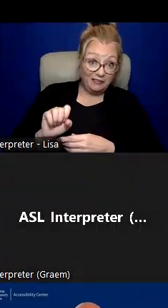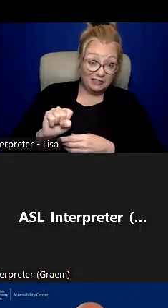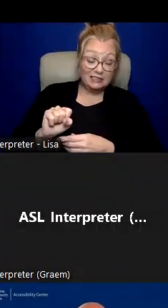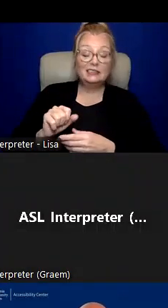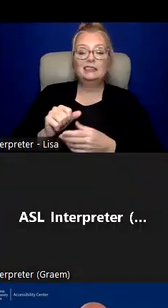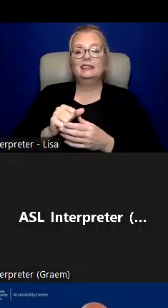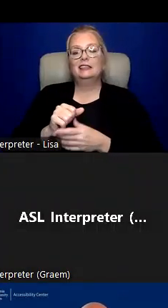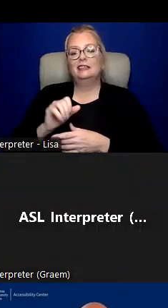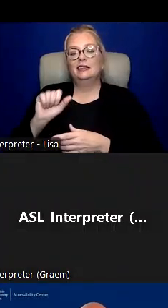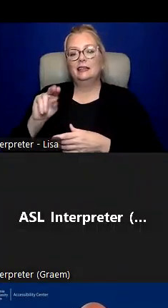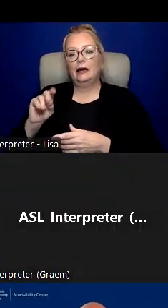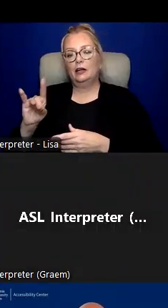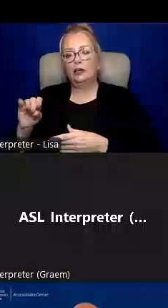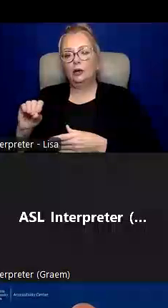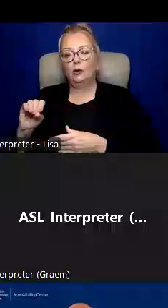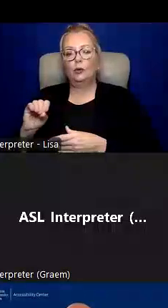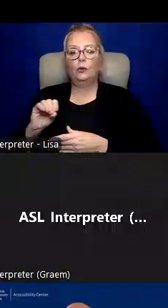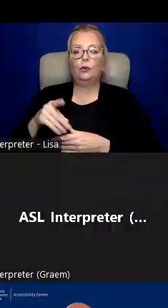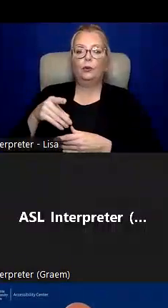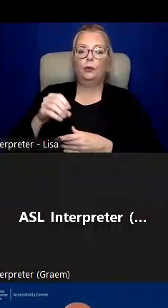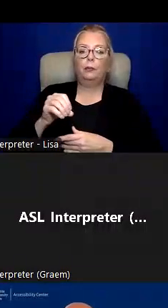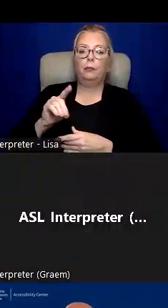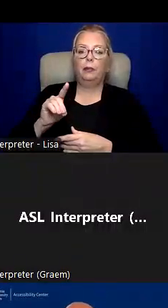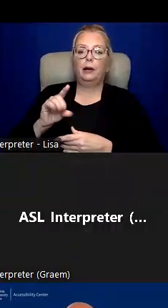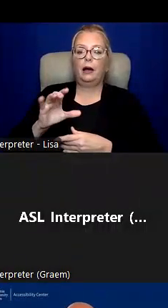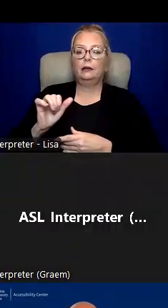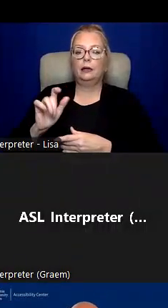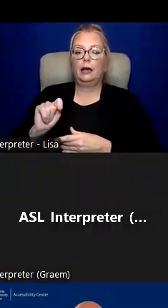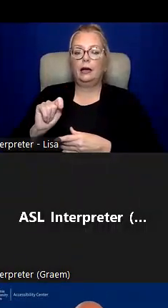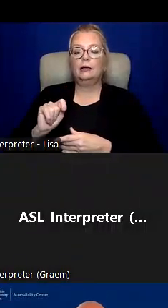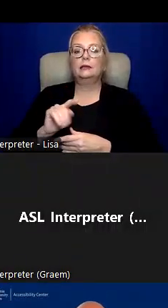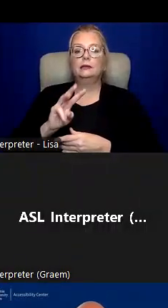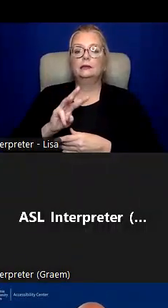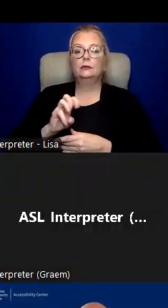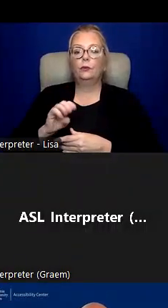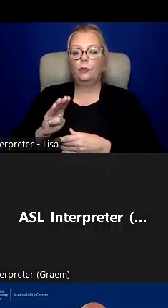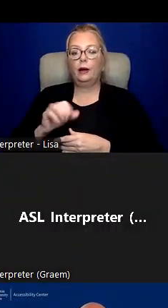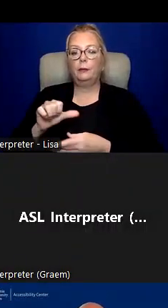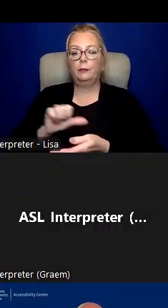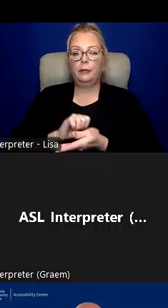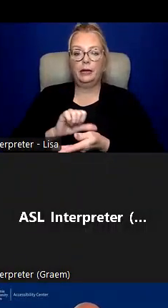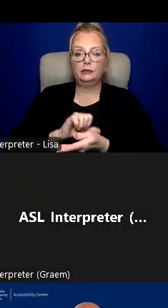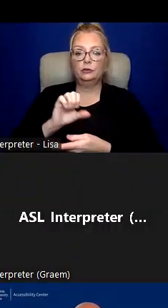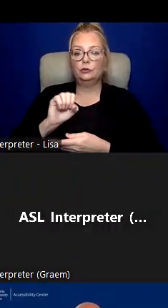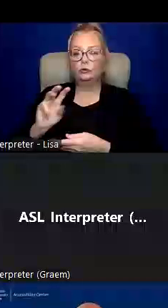and podcasts, videos, web pages, social media content, and the platforms.